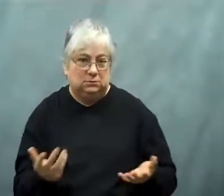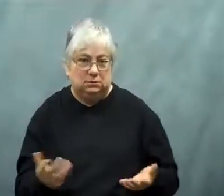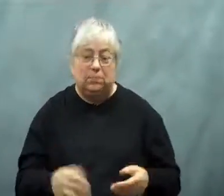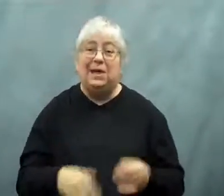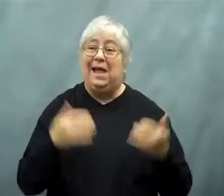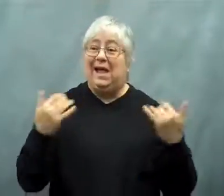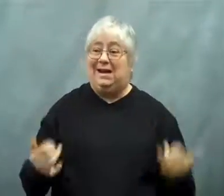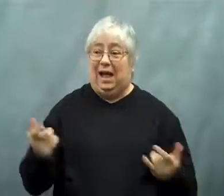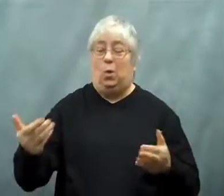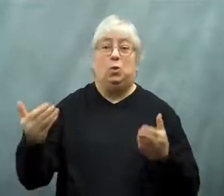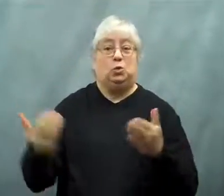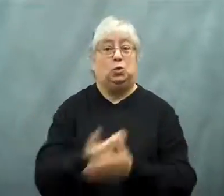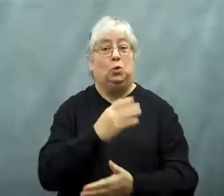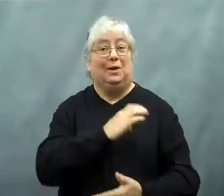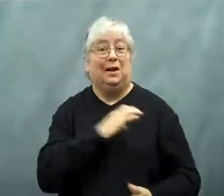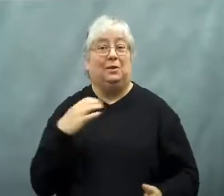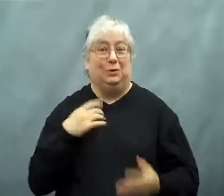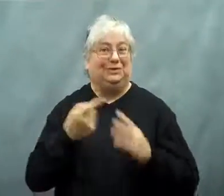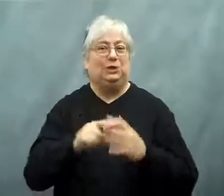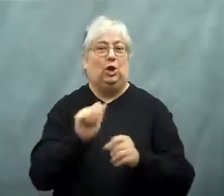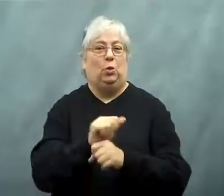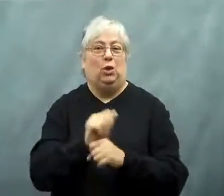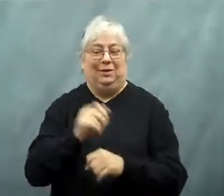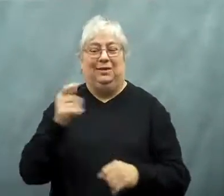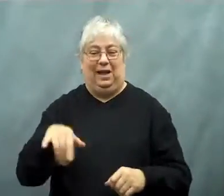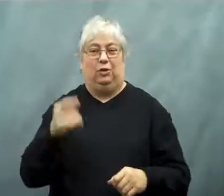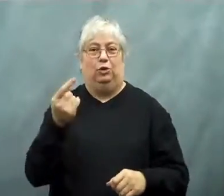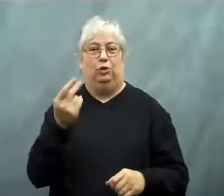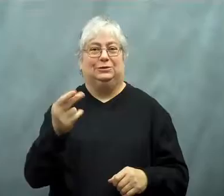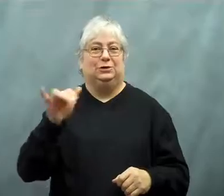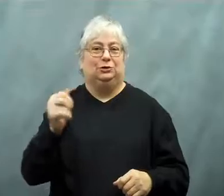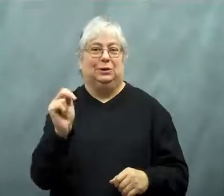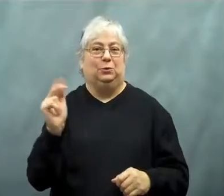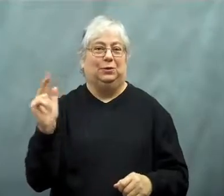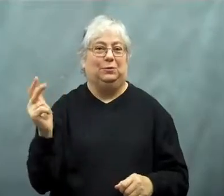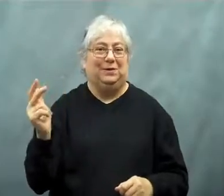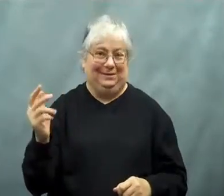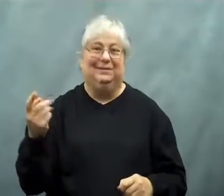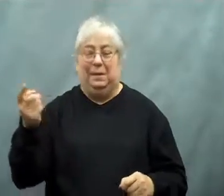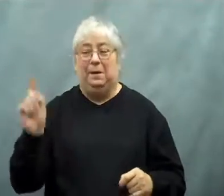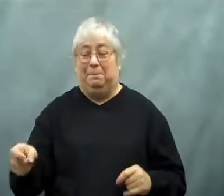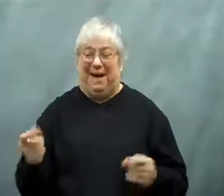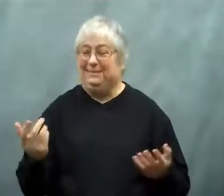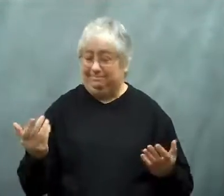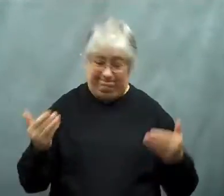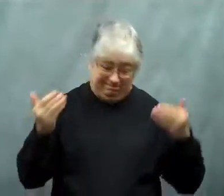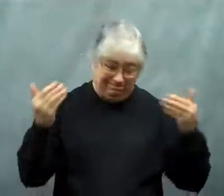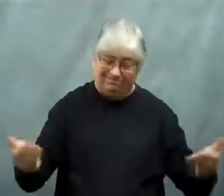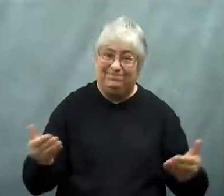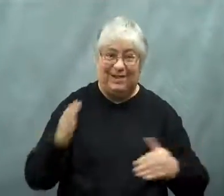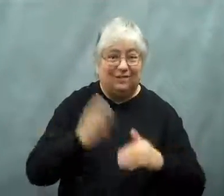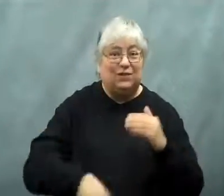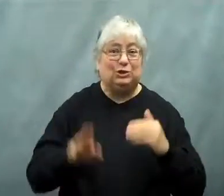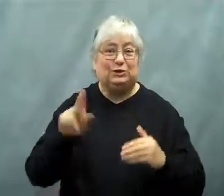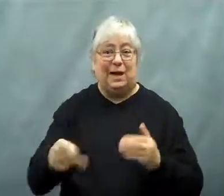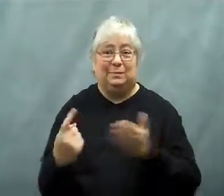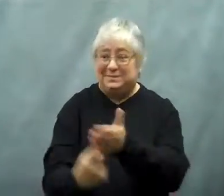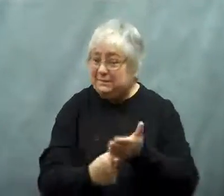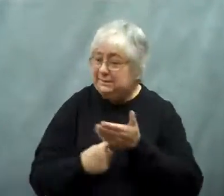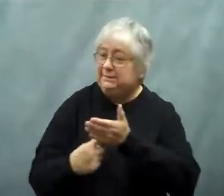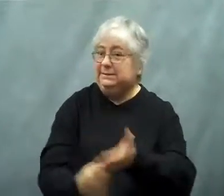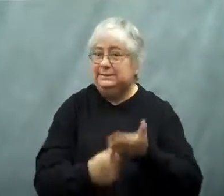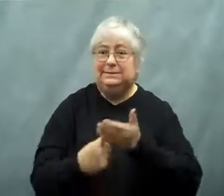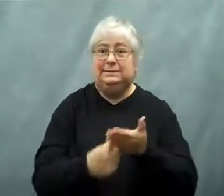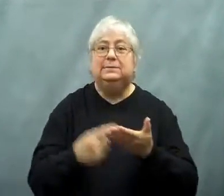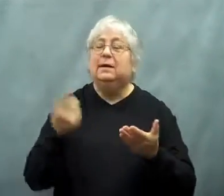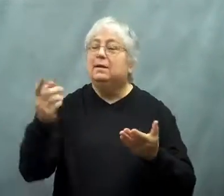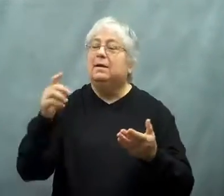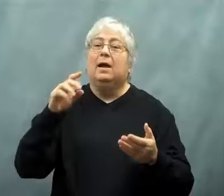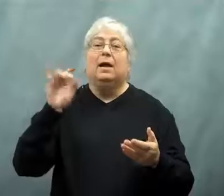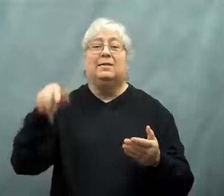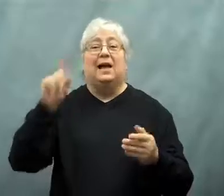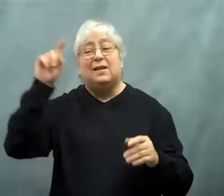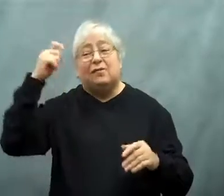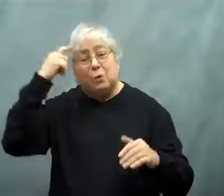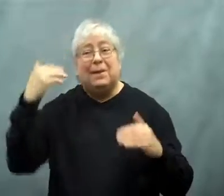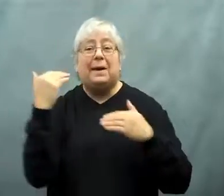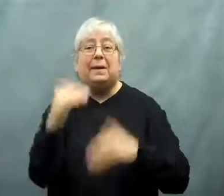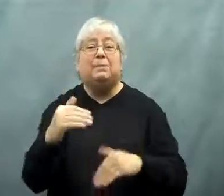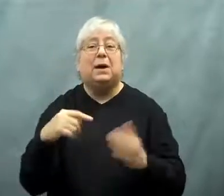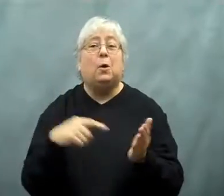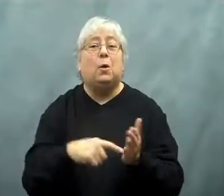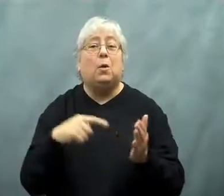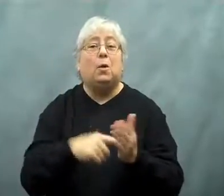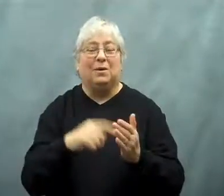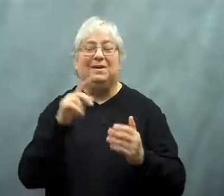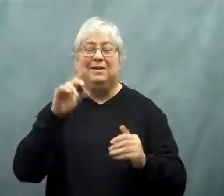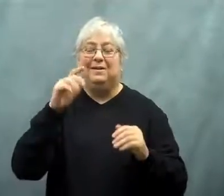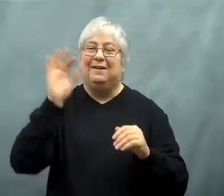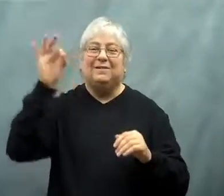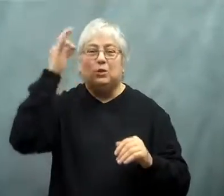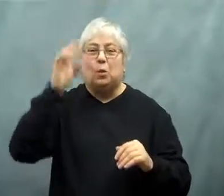The new incoming Congress started work on January 3.